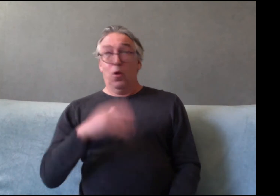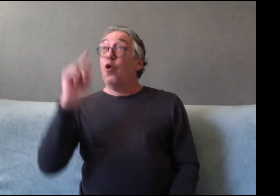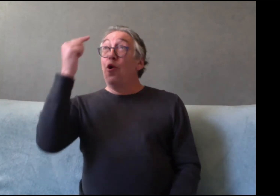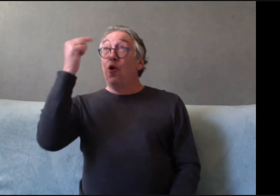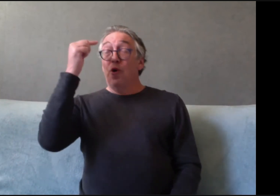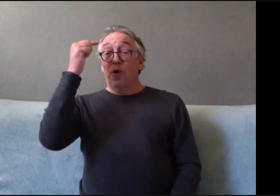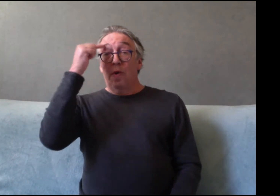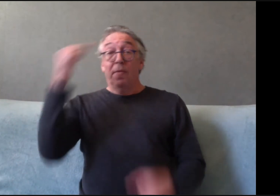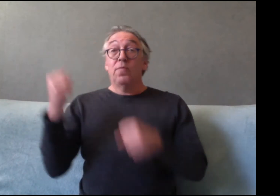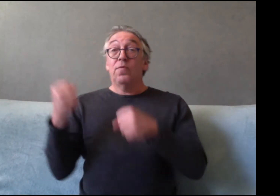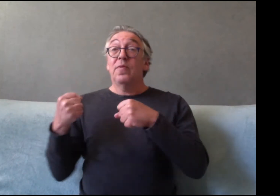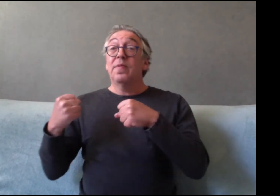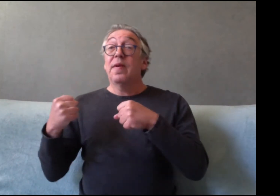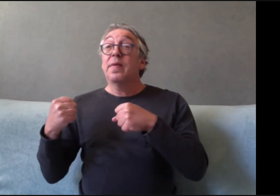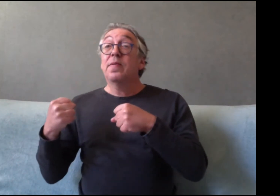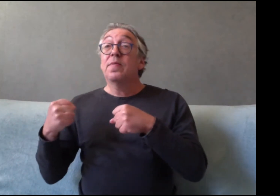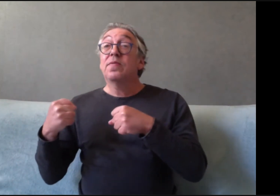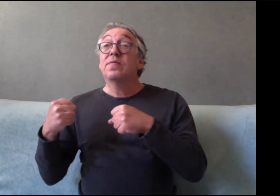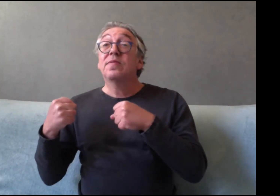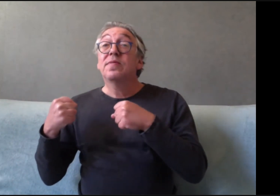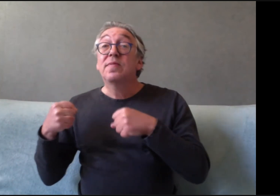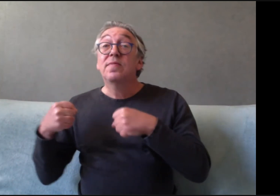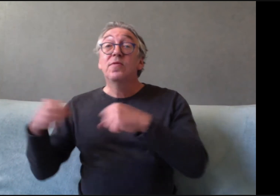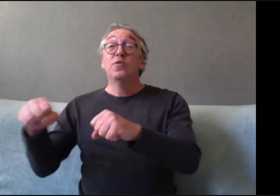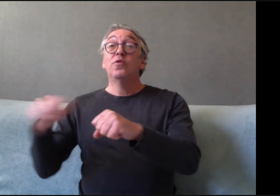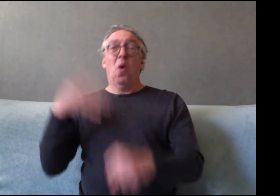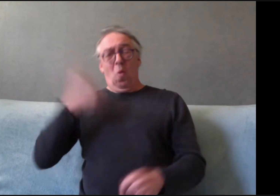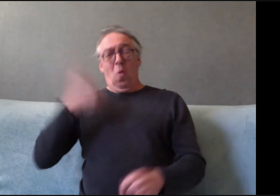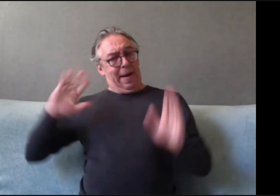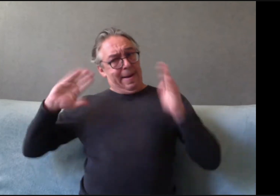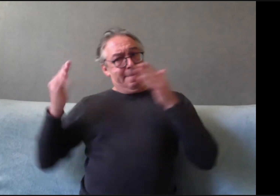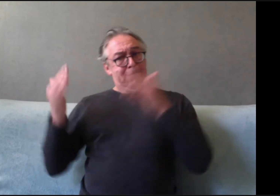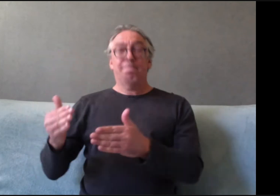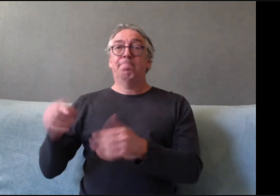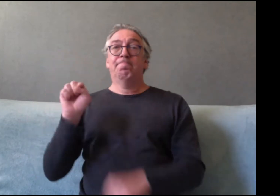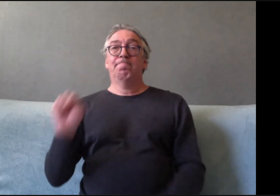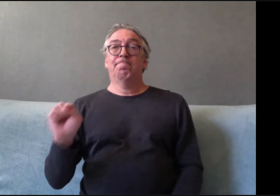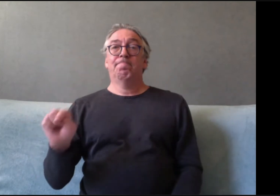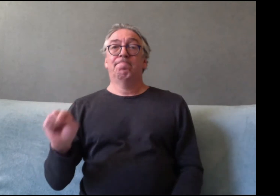And finally, we ask for sustainability of the disability movement now